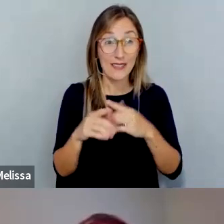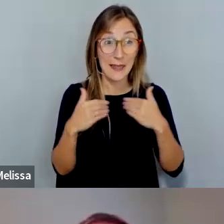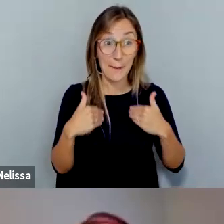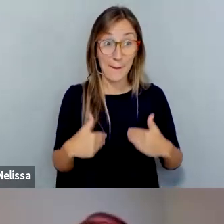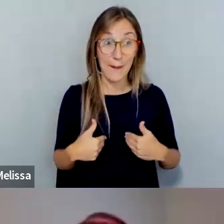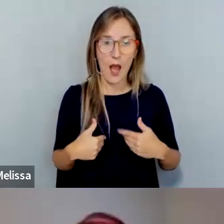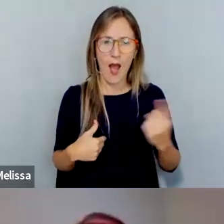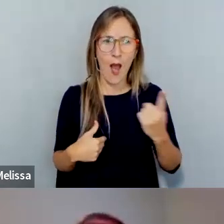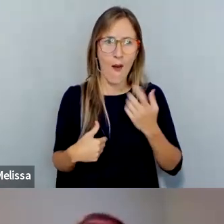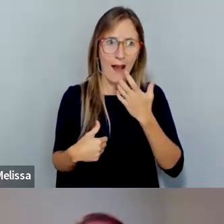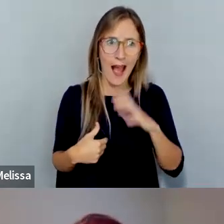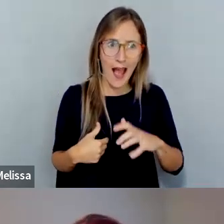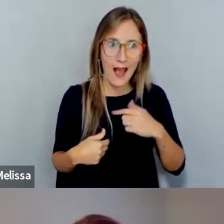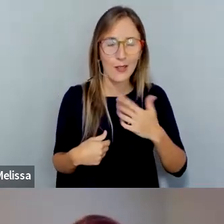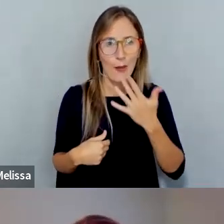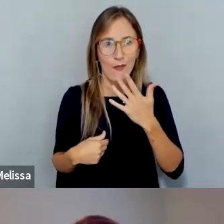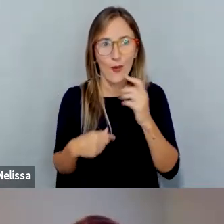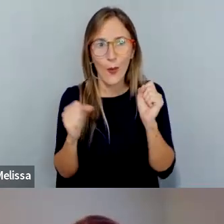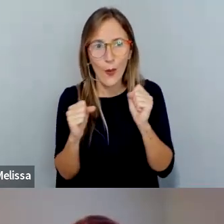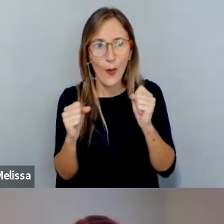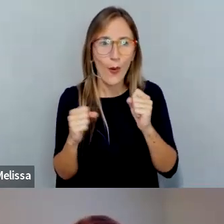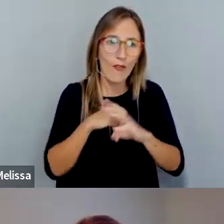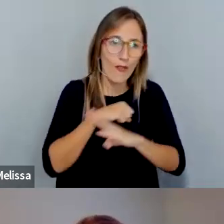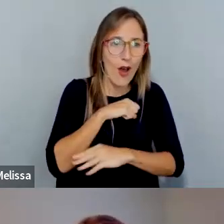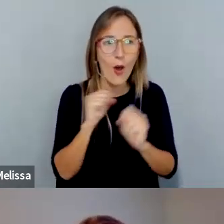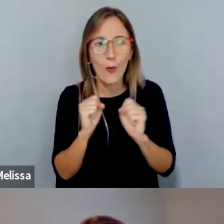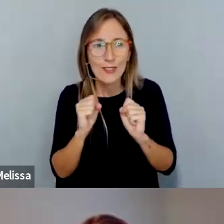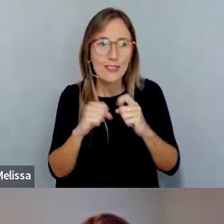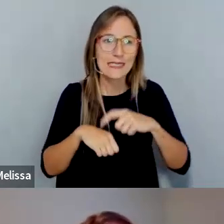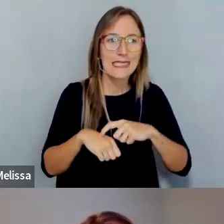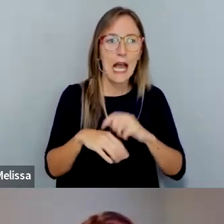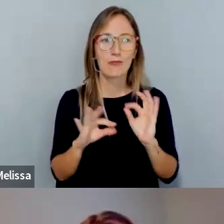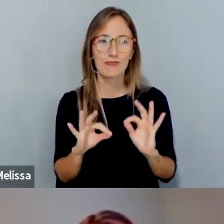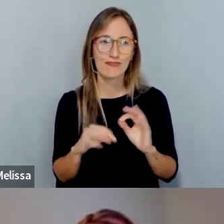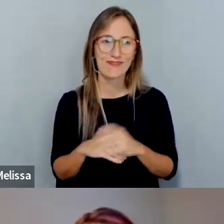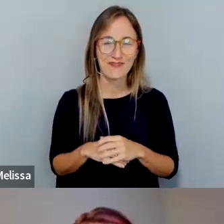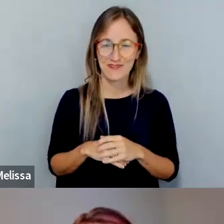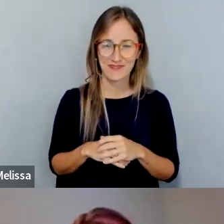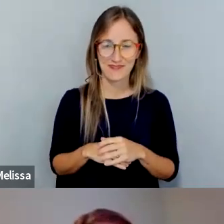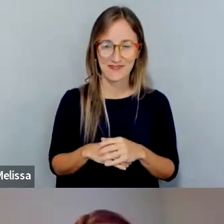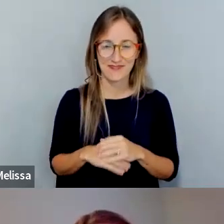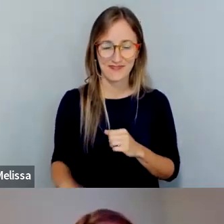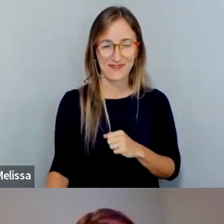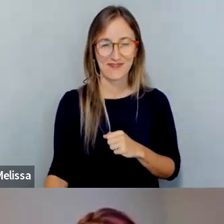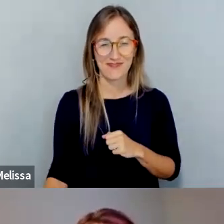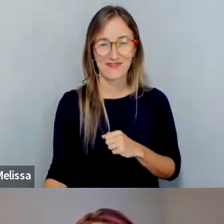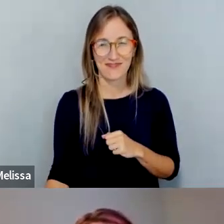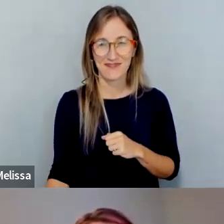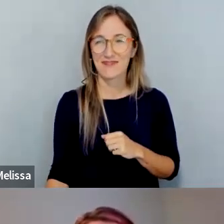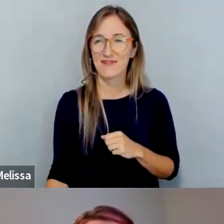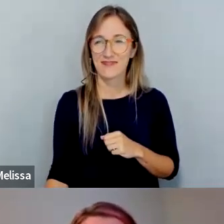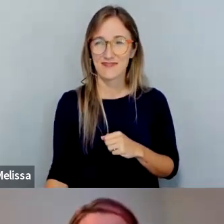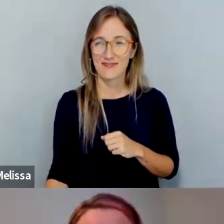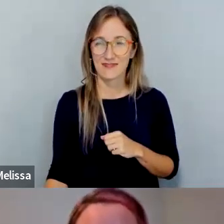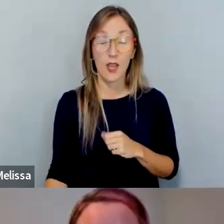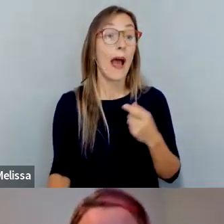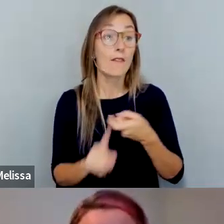she/her. I am in the case management field as a social worker. I like the